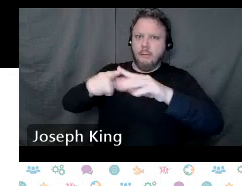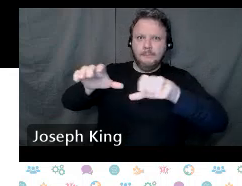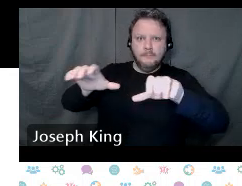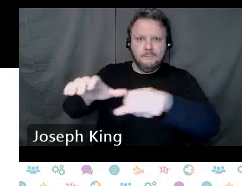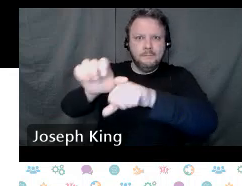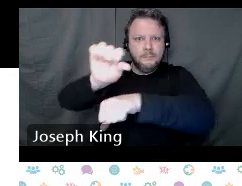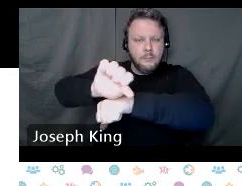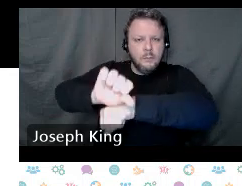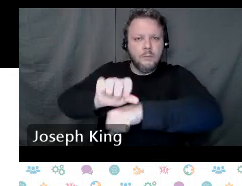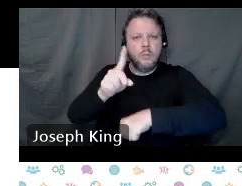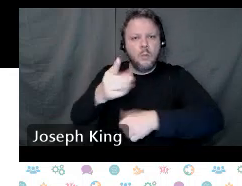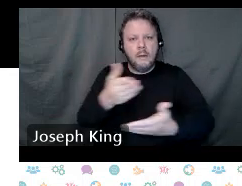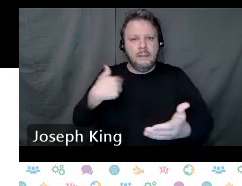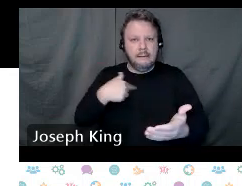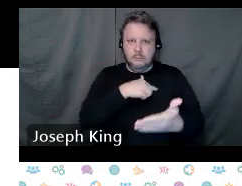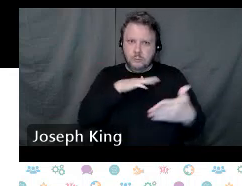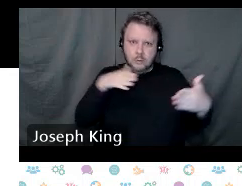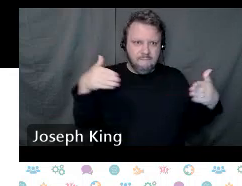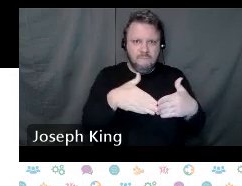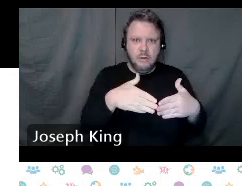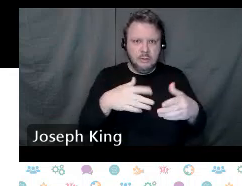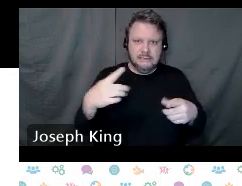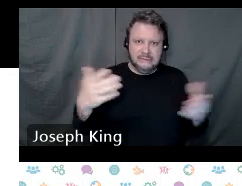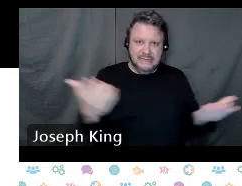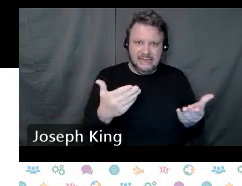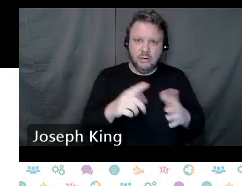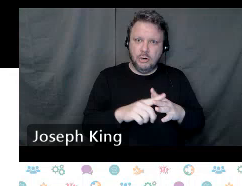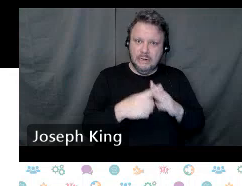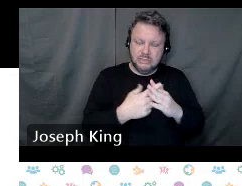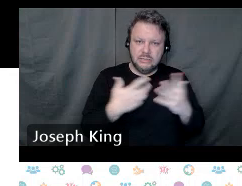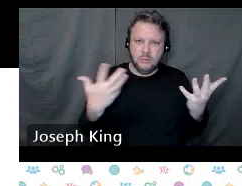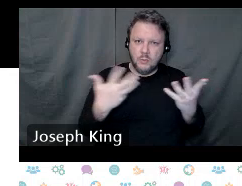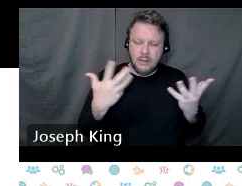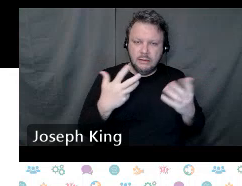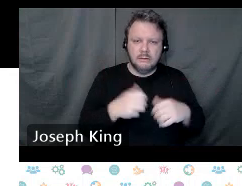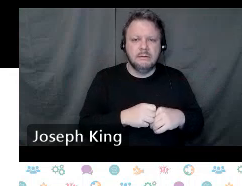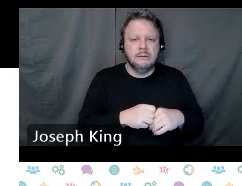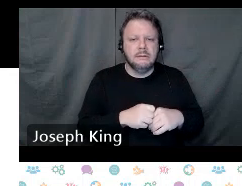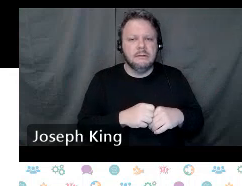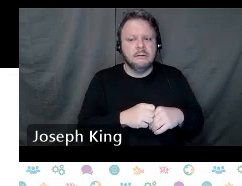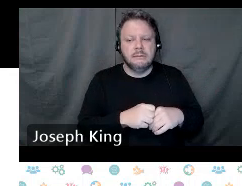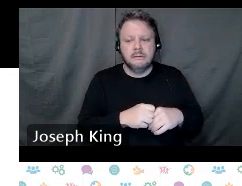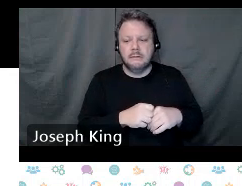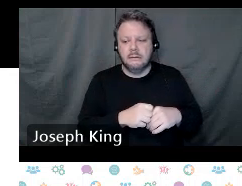One of the things that we've been focused on focused on here initially is obviously